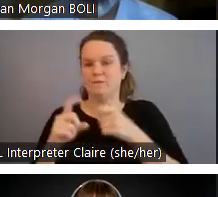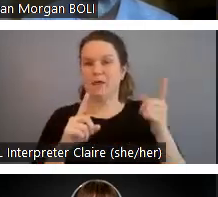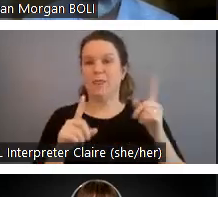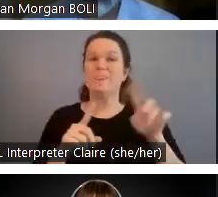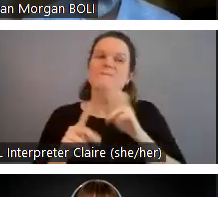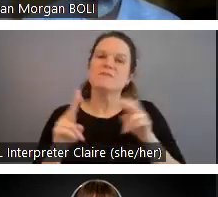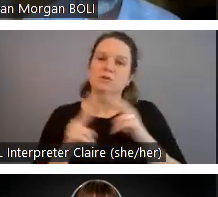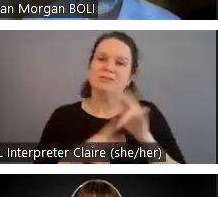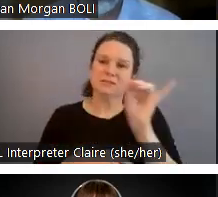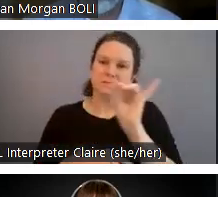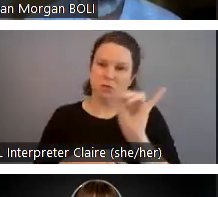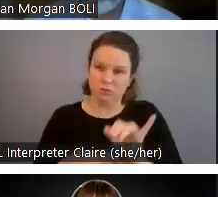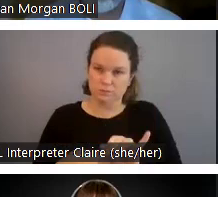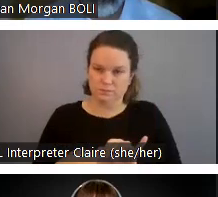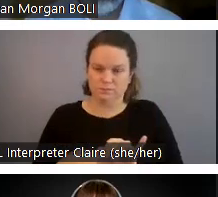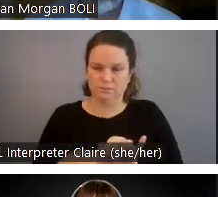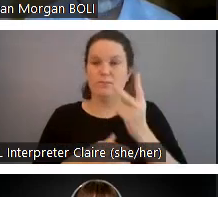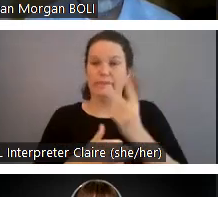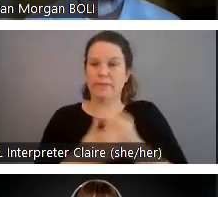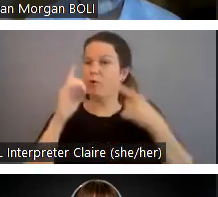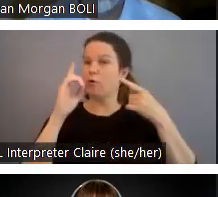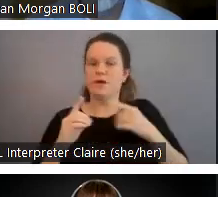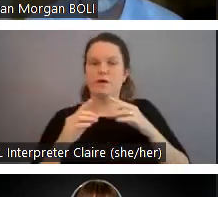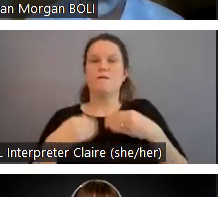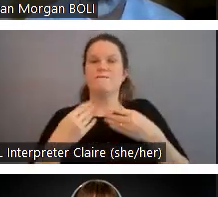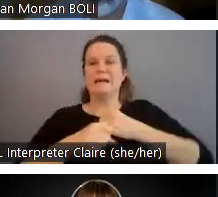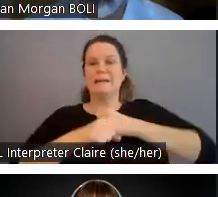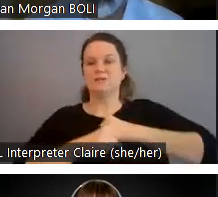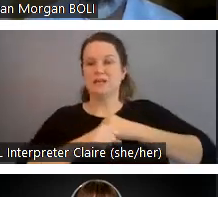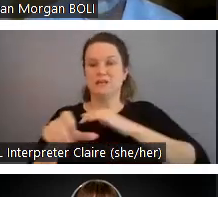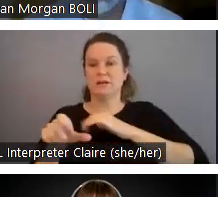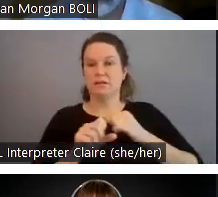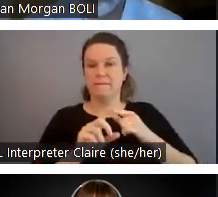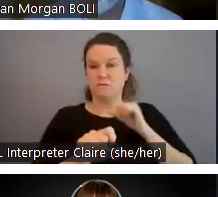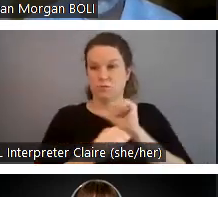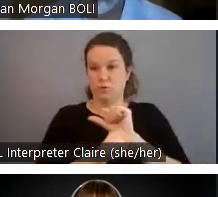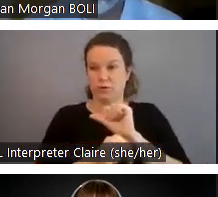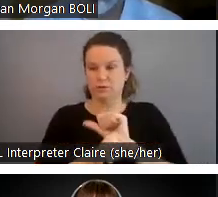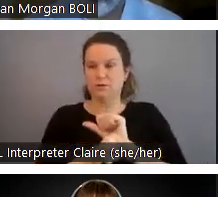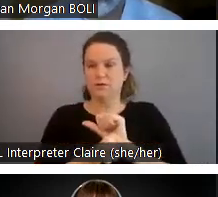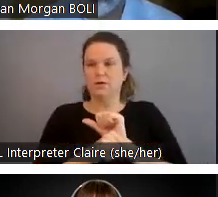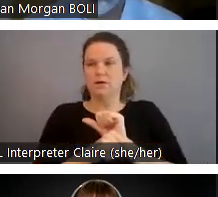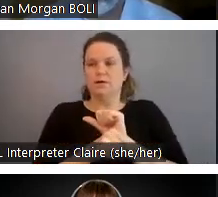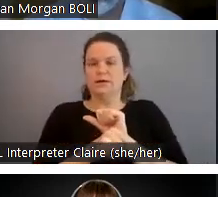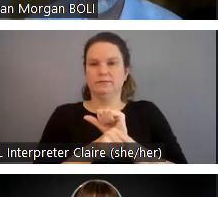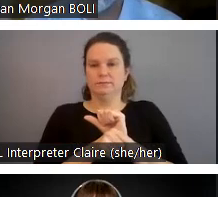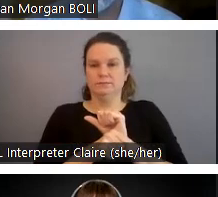in the sense that they provide protected leave from work. And so, both